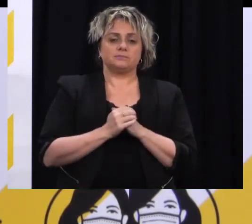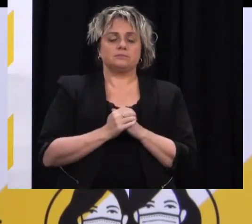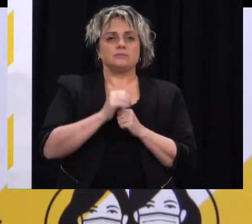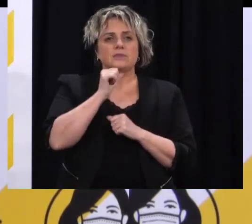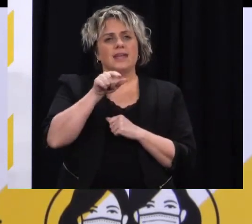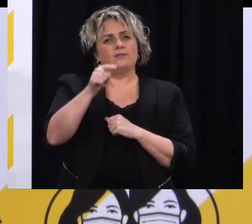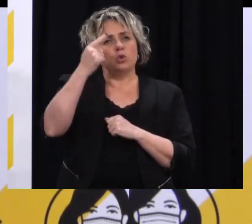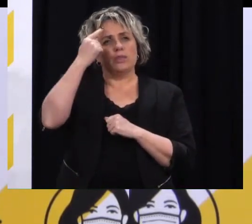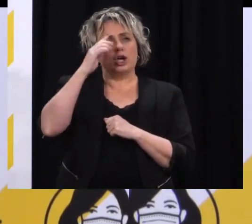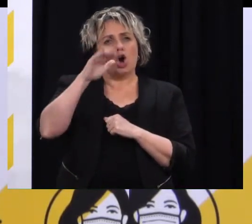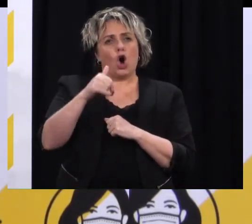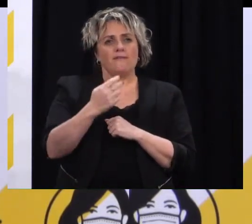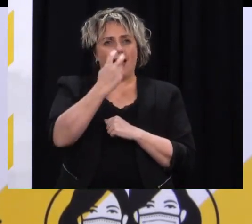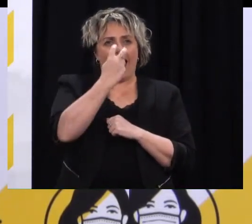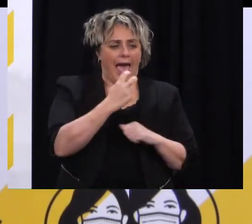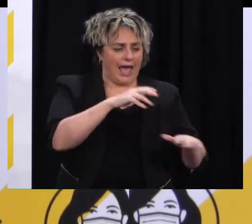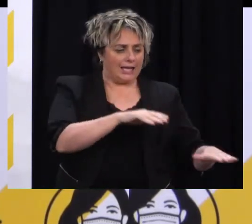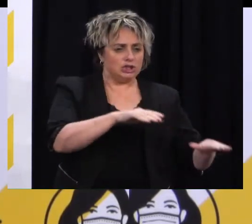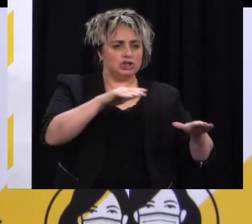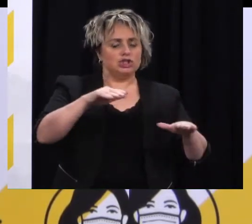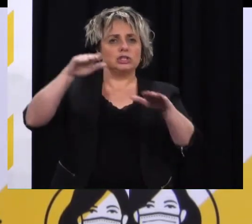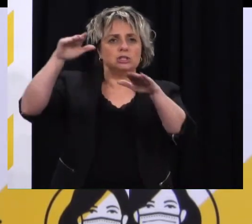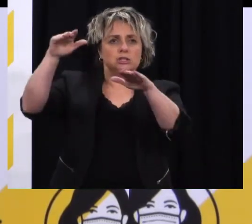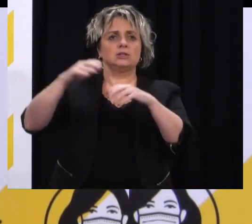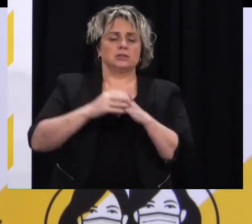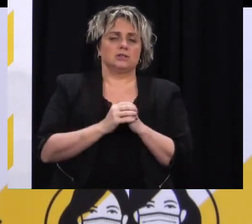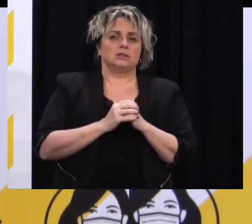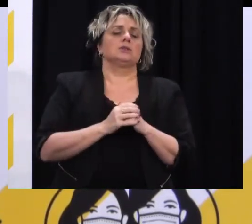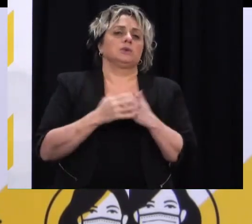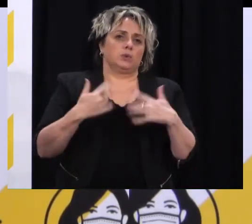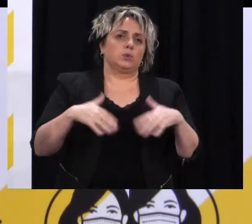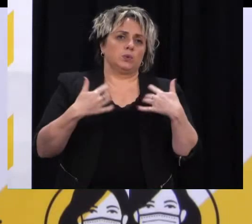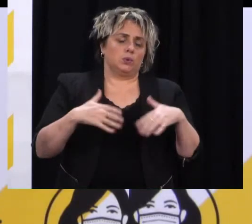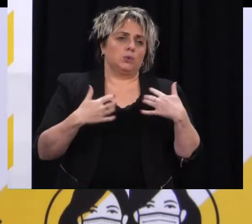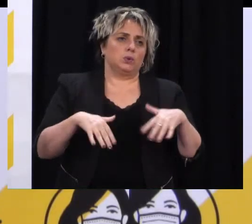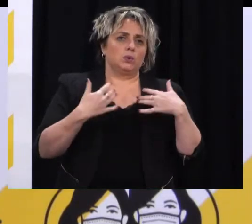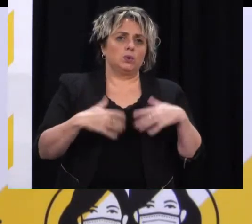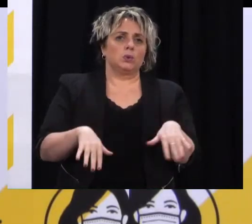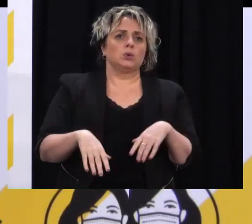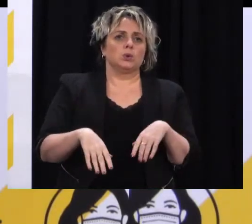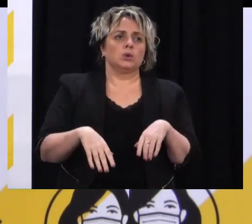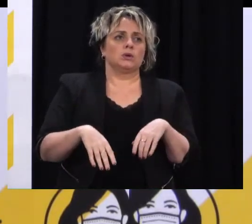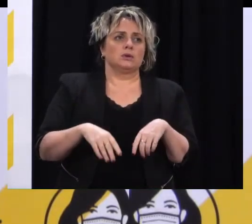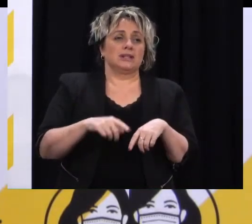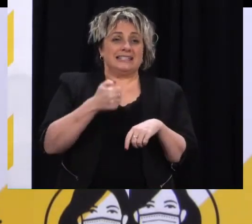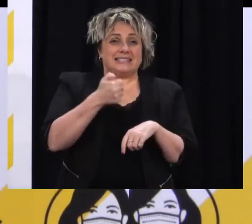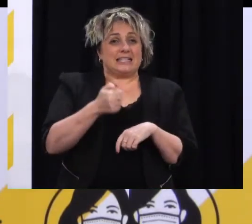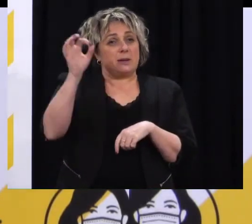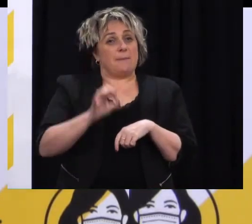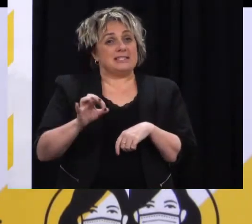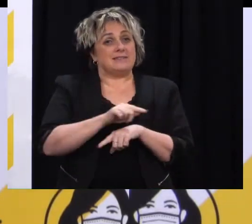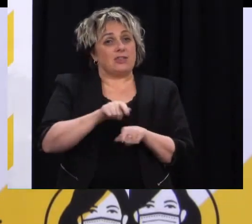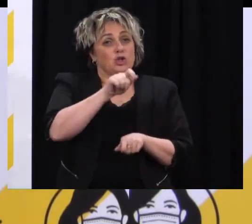would be the pattern we're seeing, somewhere around six to seven % of people. If you think